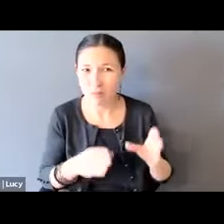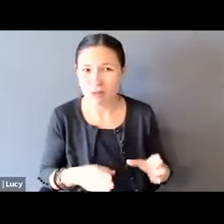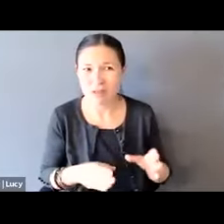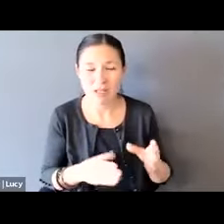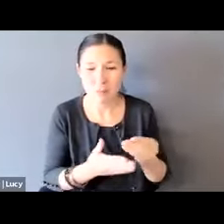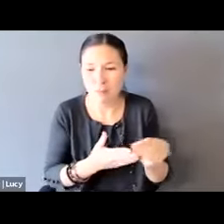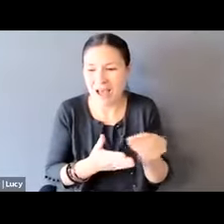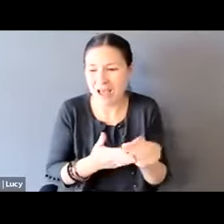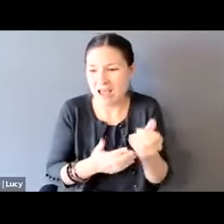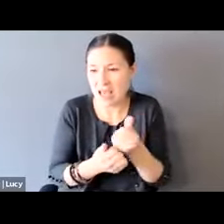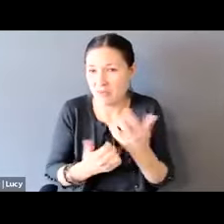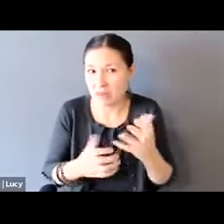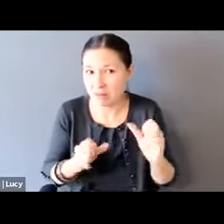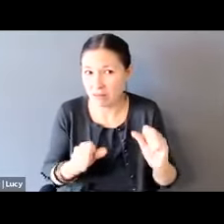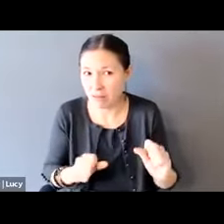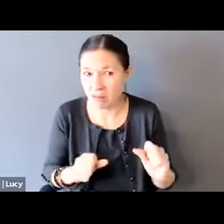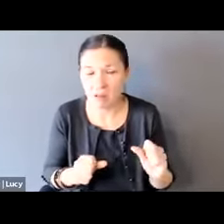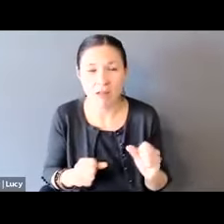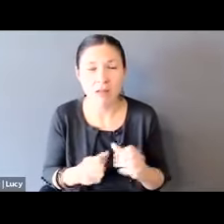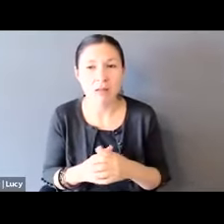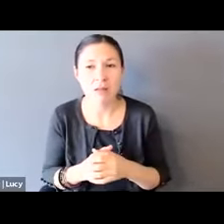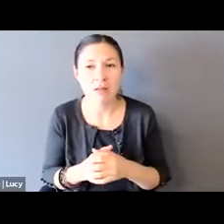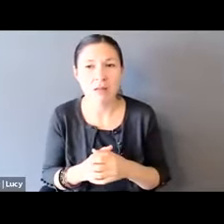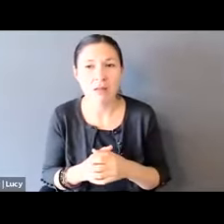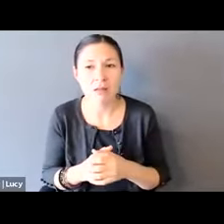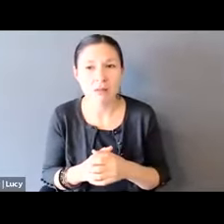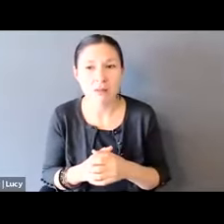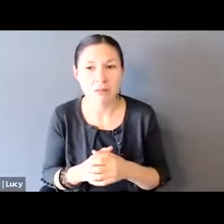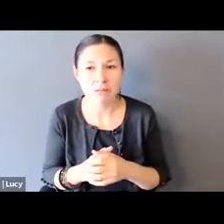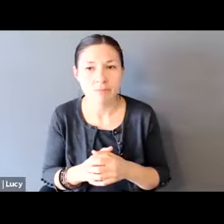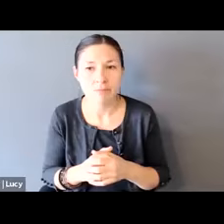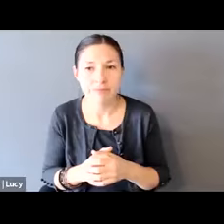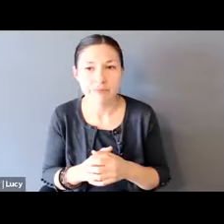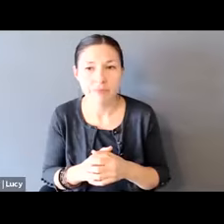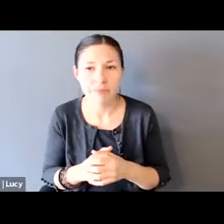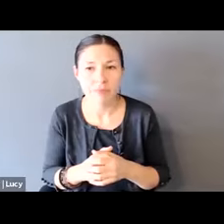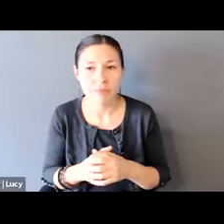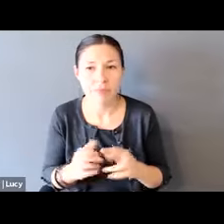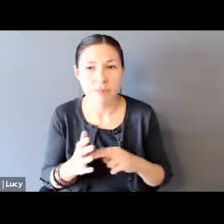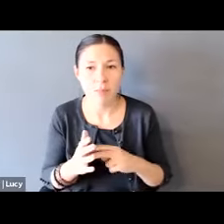So that there's less potential exposure, right?